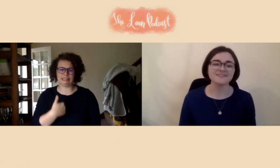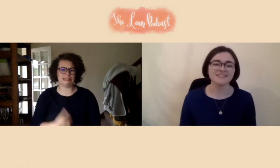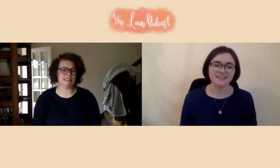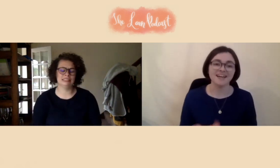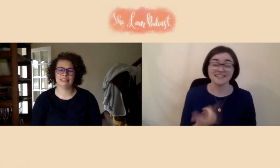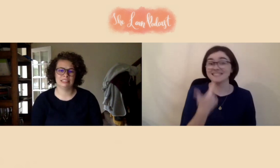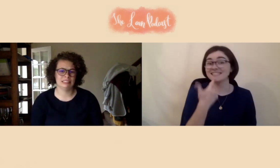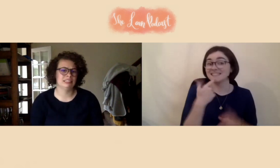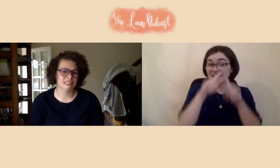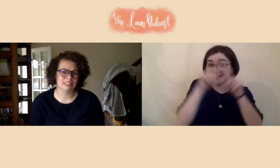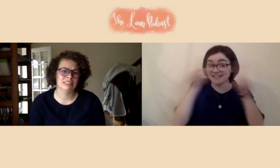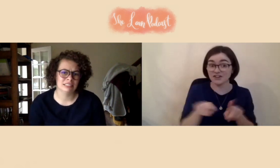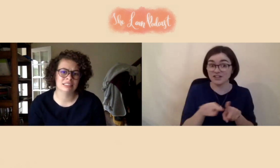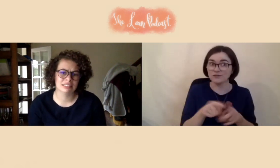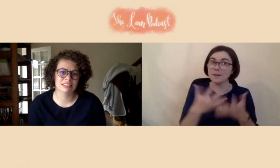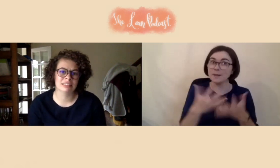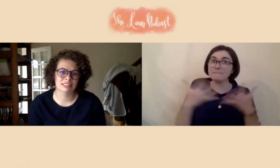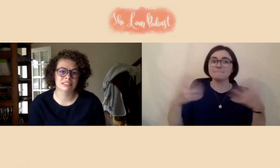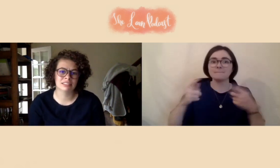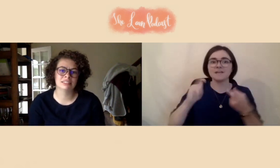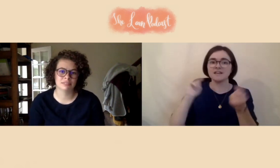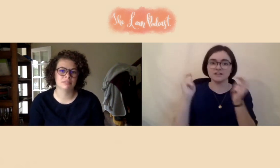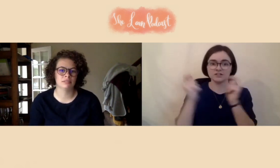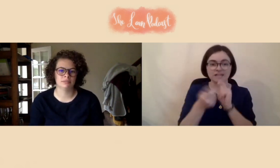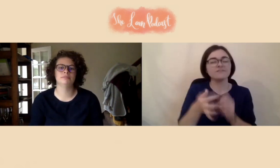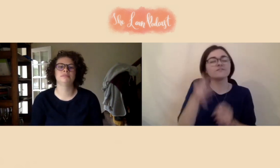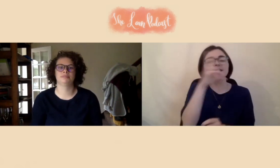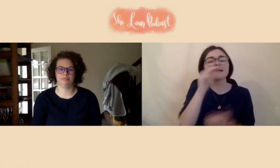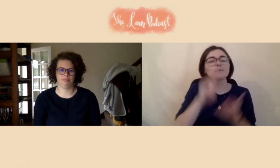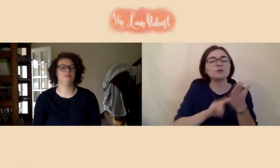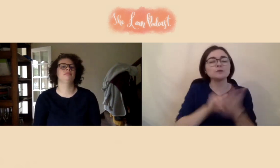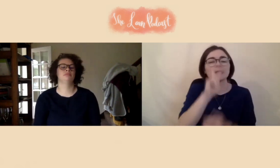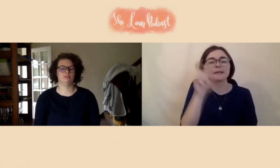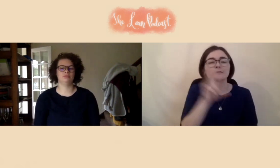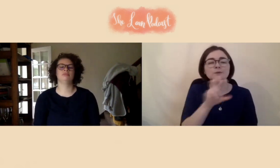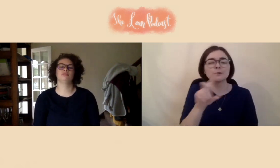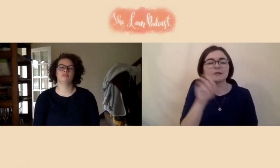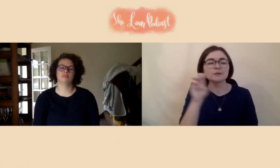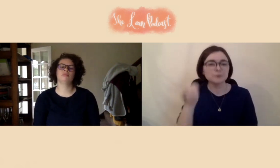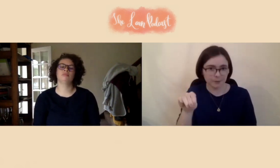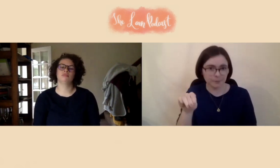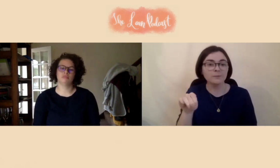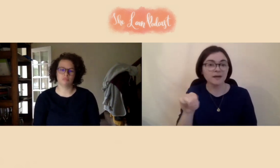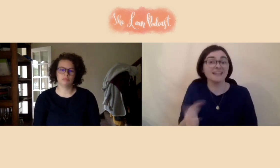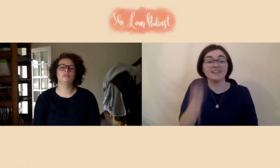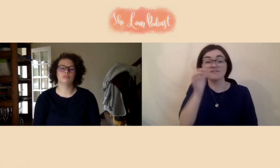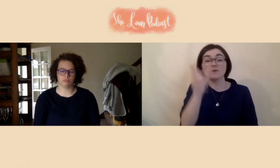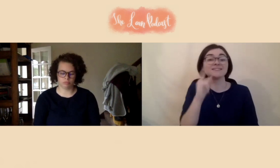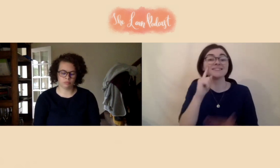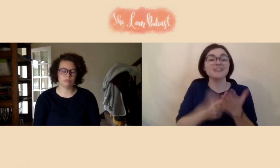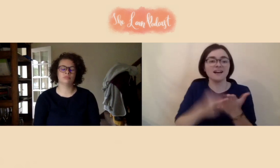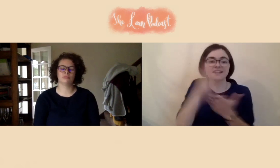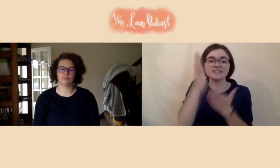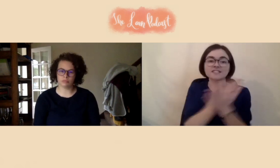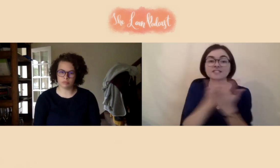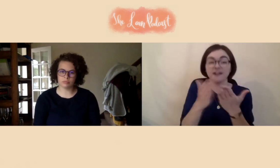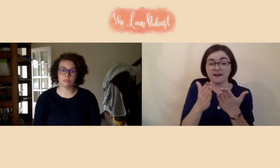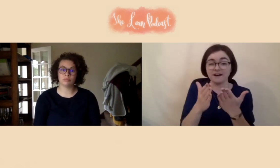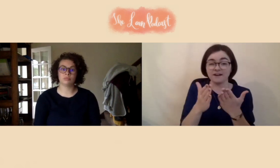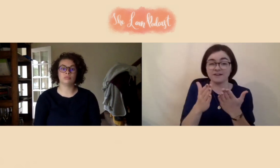were a game changer when you're interpreting on zoom. And if they're sharing a screen. So if someone shares a screen, then everybody goes tiny.